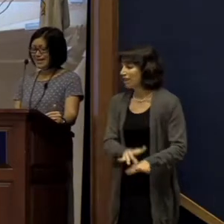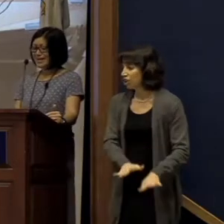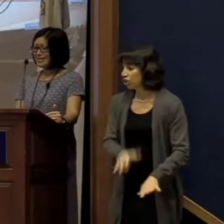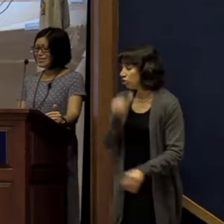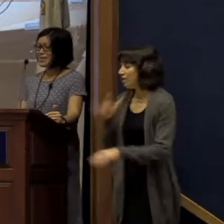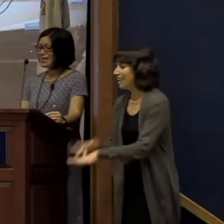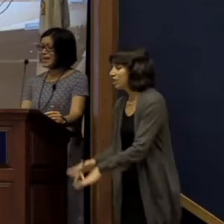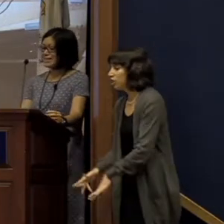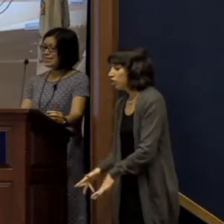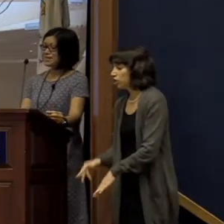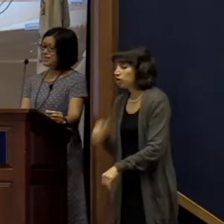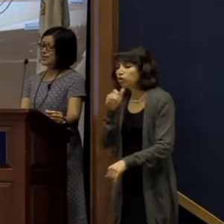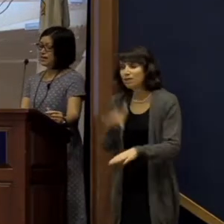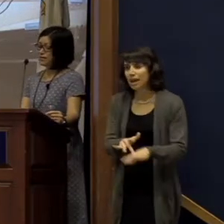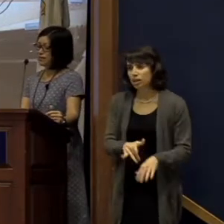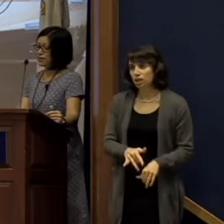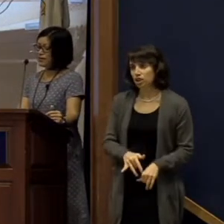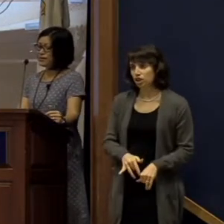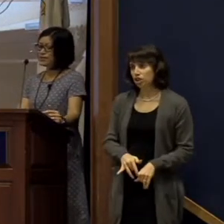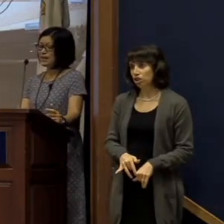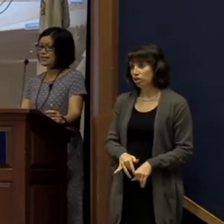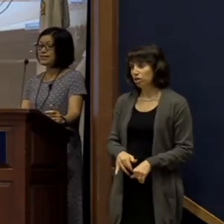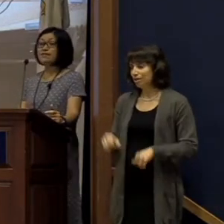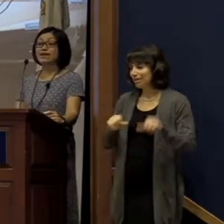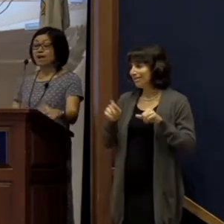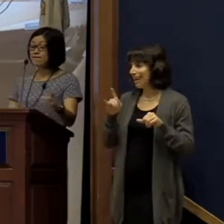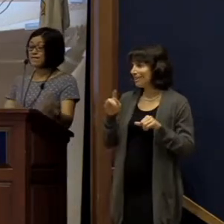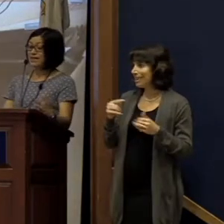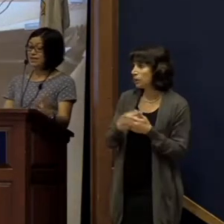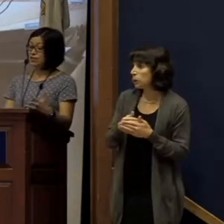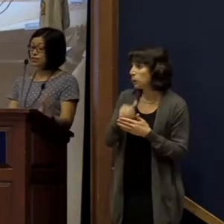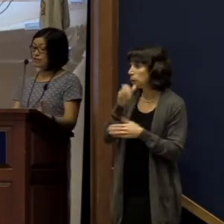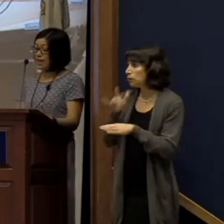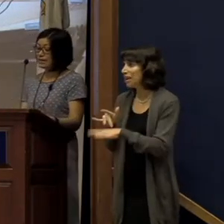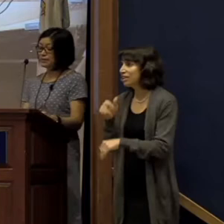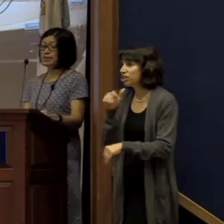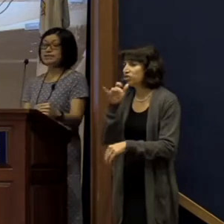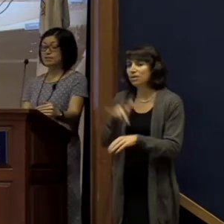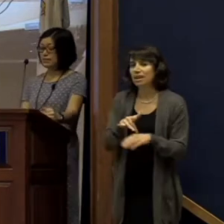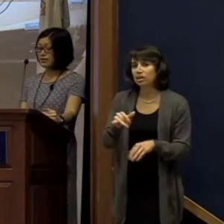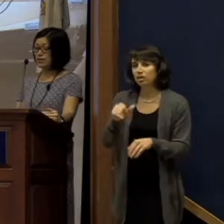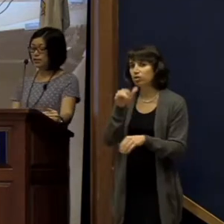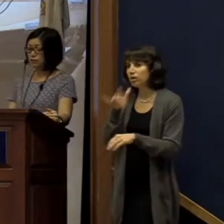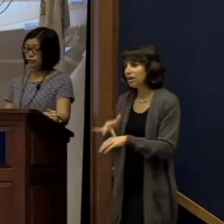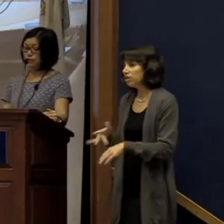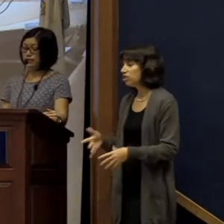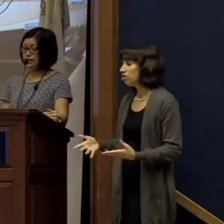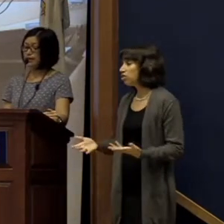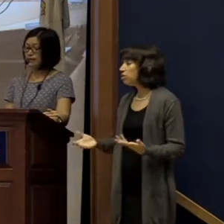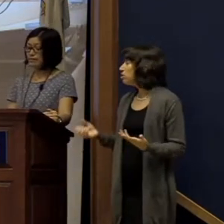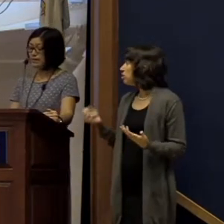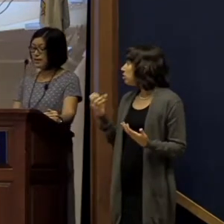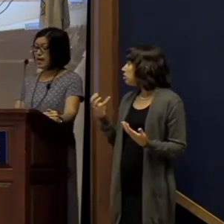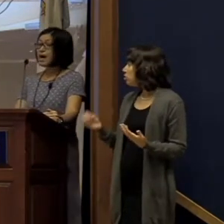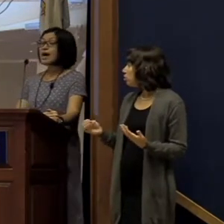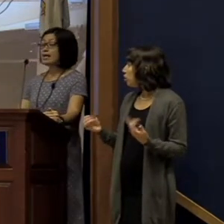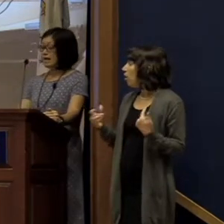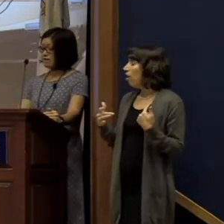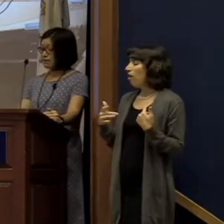Through engaging in community ethnography that youth identified how feeling constrained was experienced by children in that Club a lack of play